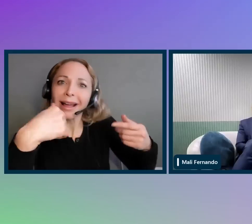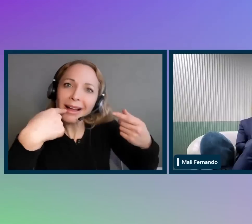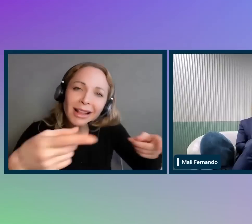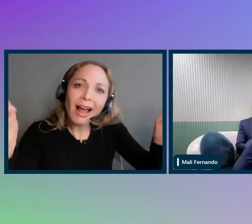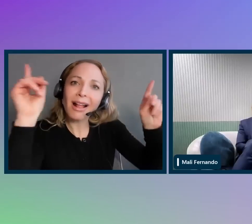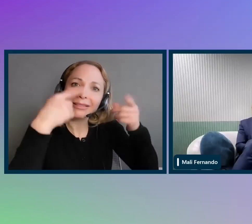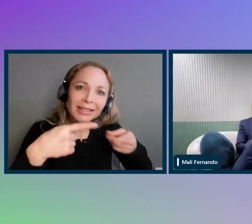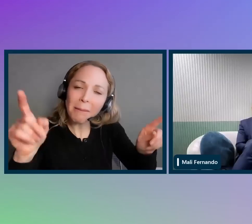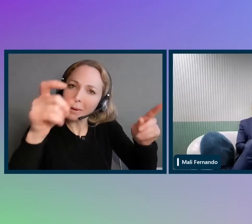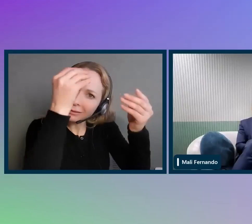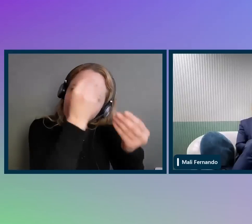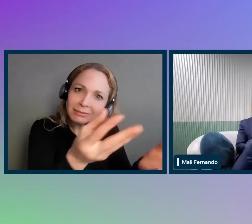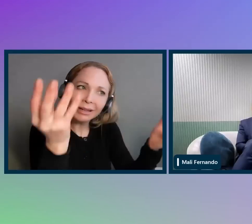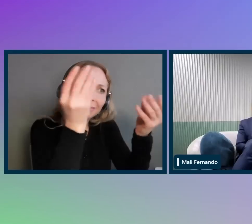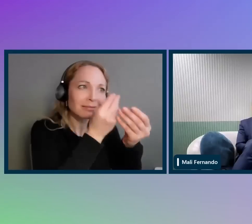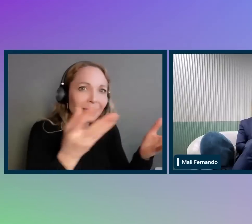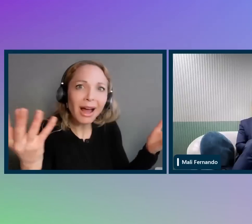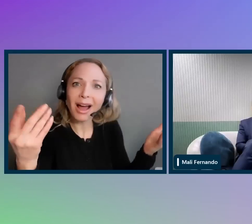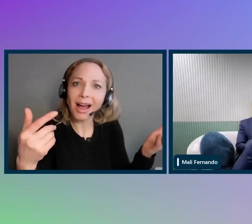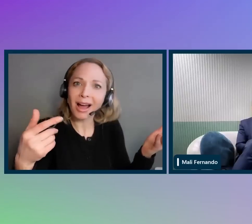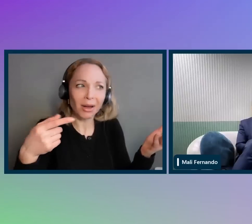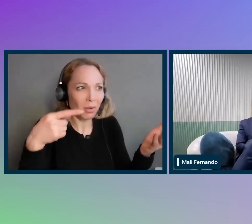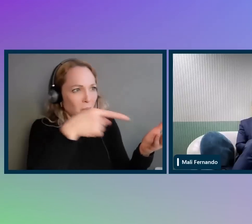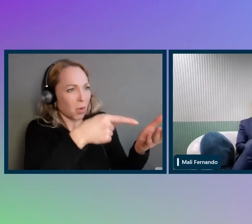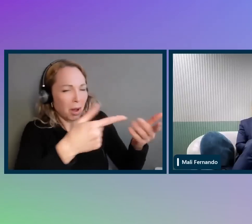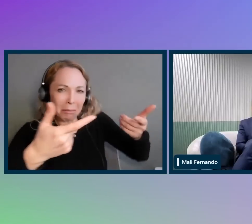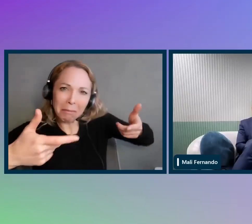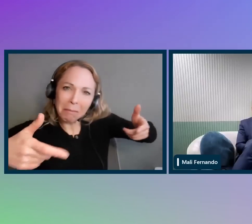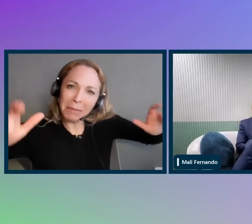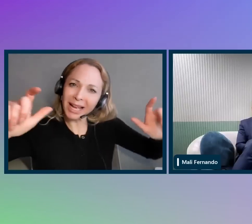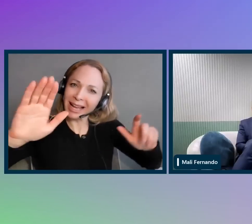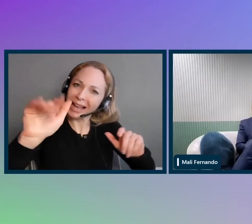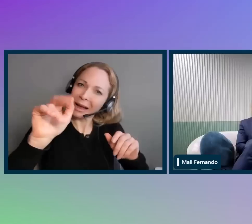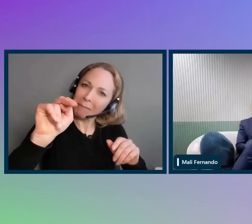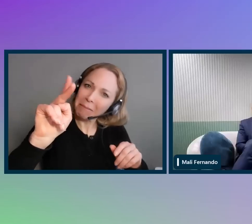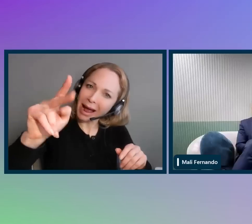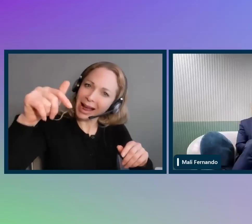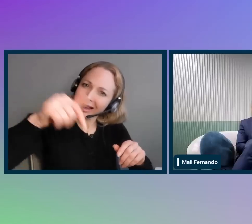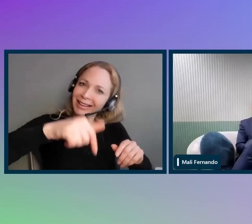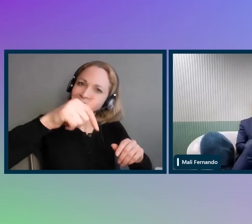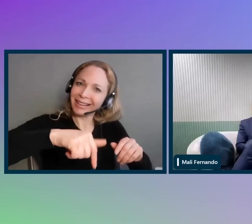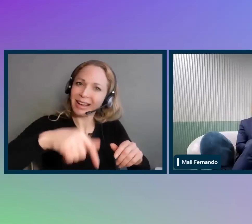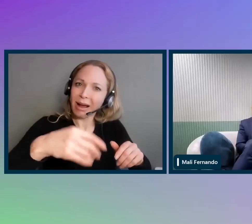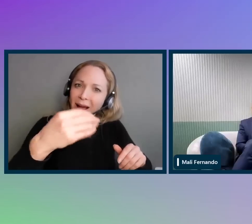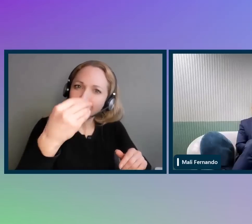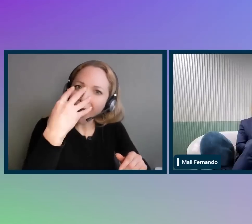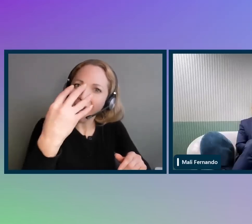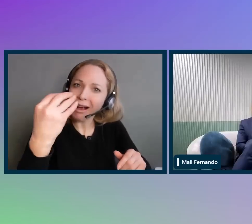and tell the community this is important, other people will follow. And I've taken his advice.